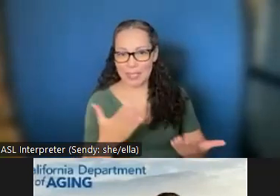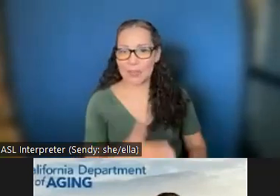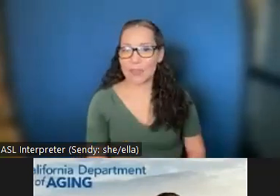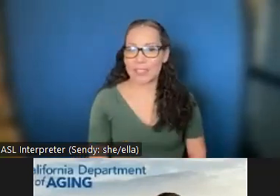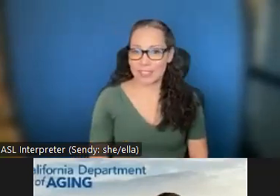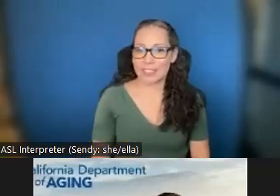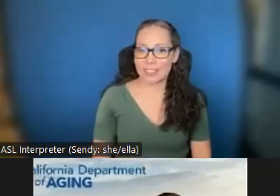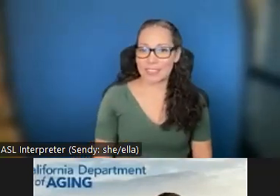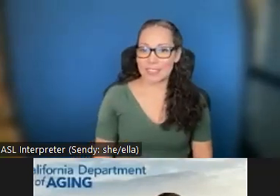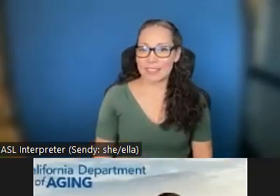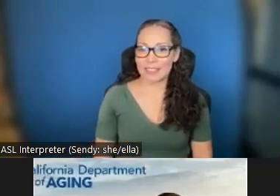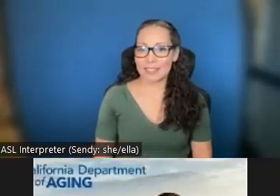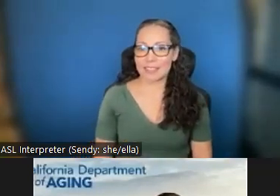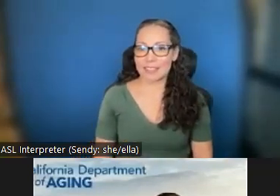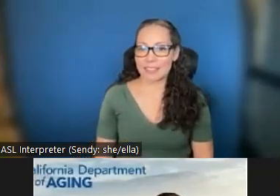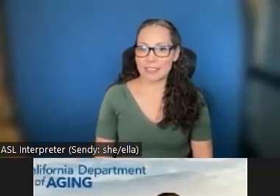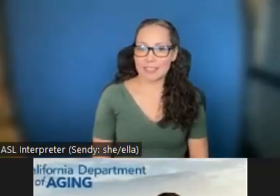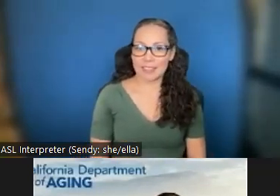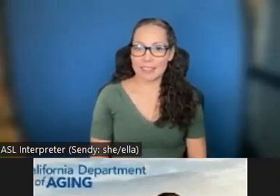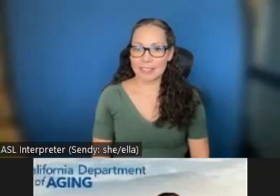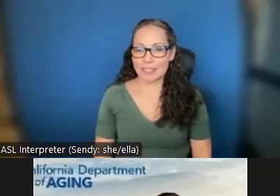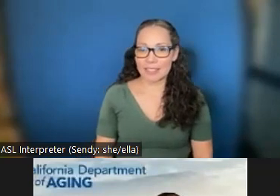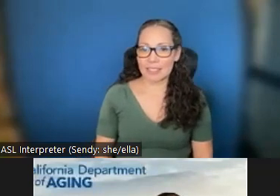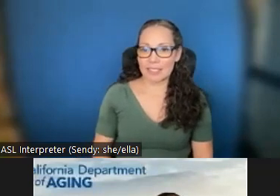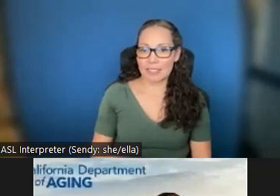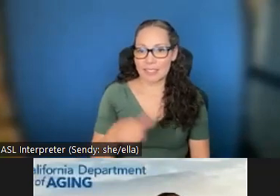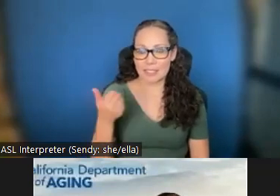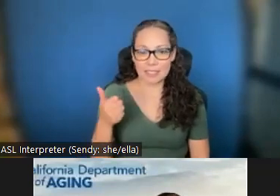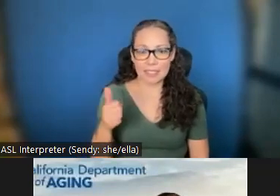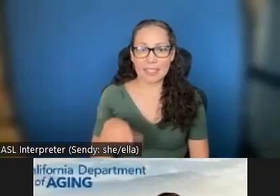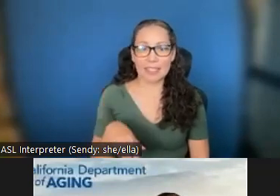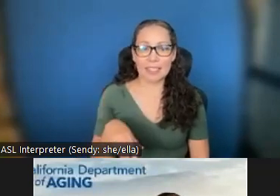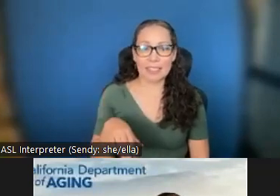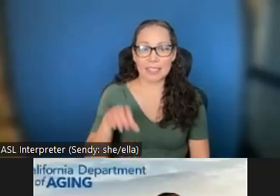here good morning Carl uh next Eli gelarden from Marin Center for Independent Living and